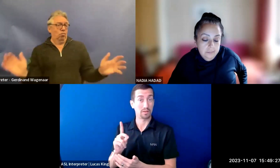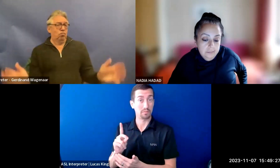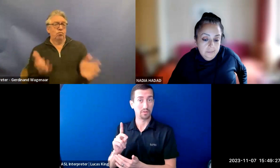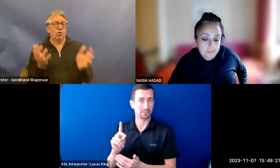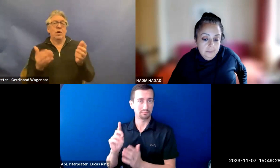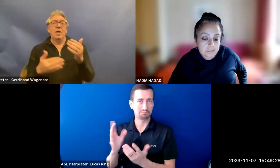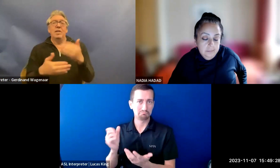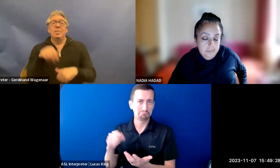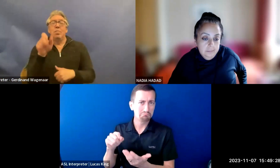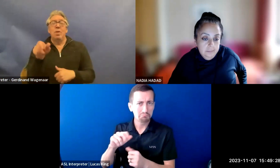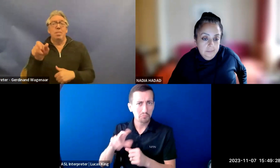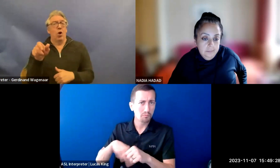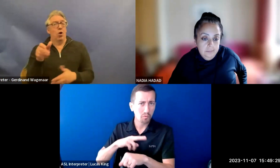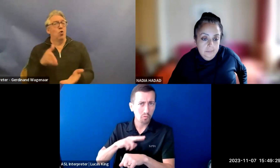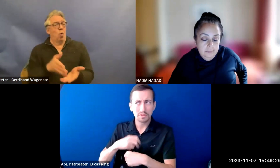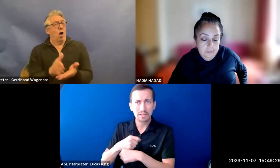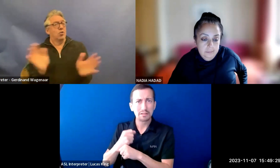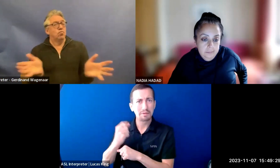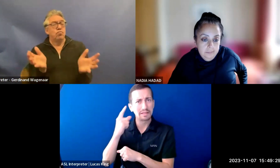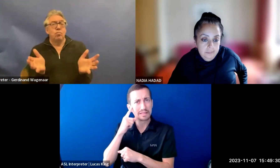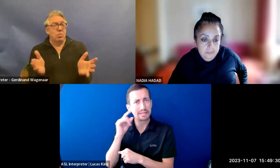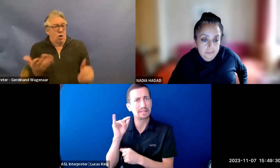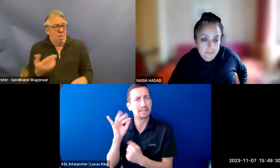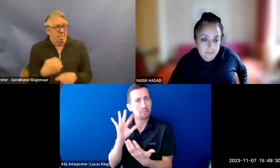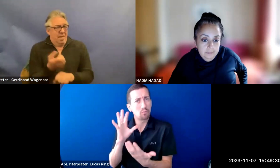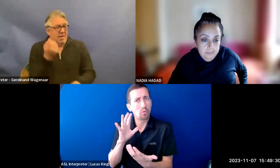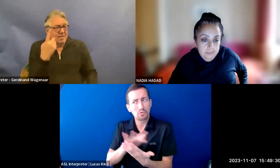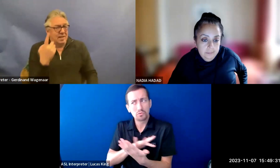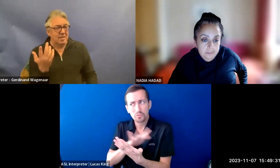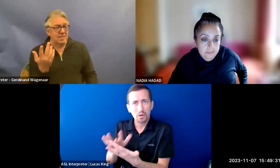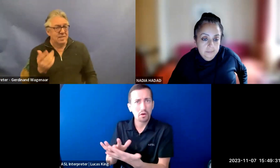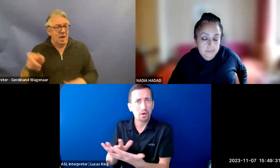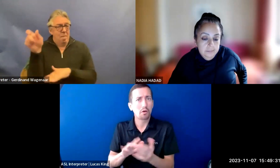It makes sense if we want to reach those who are left behind.